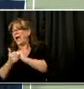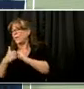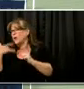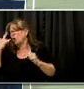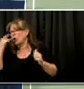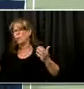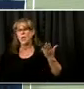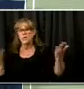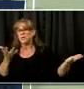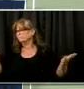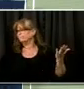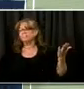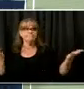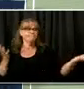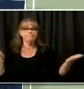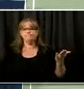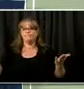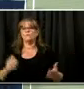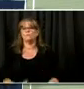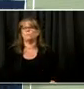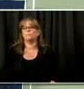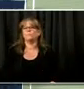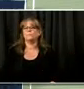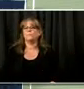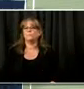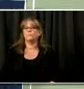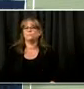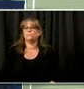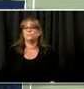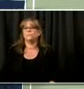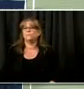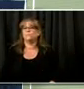well i think the question was well what is the state doing so yeah we have before